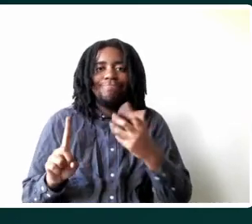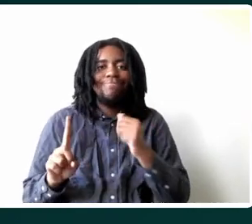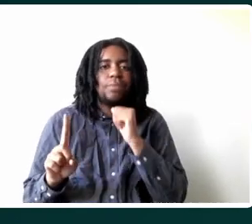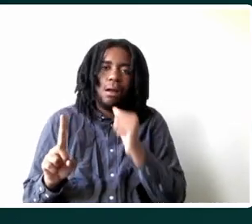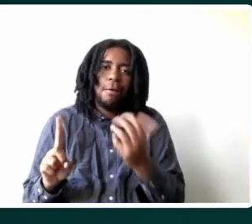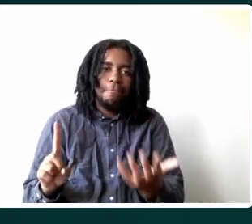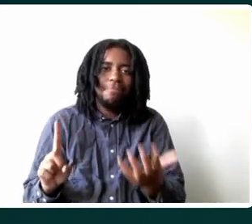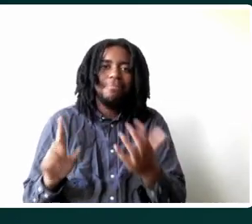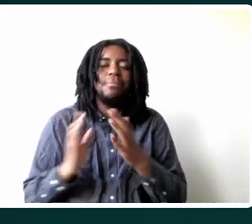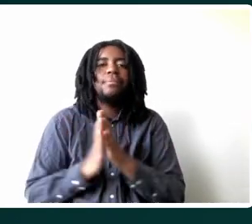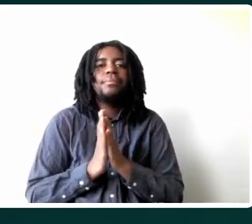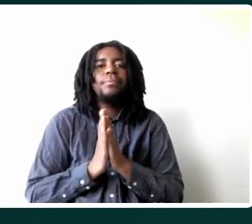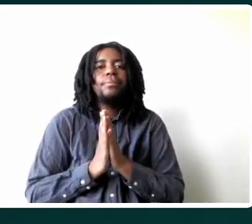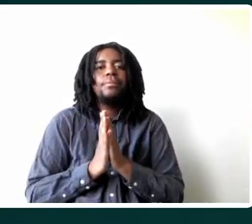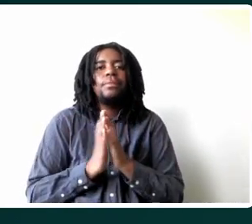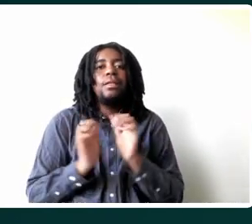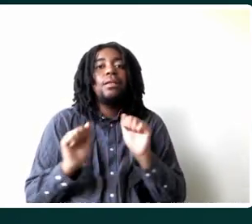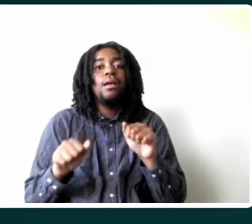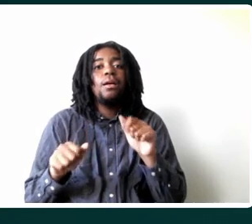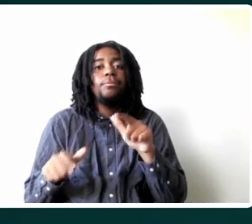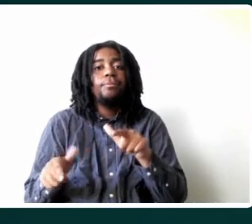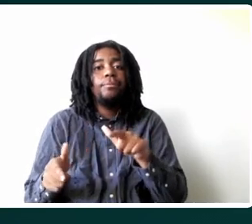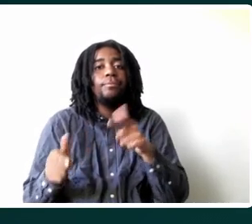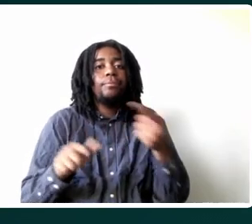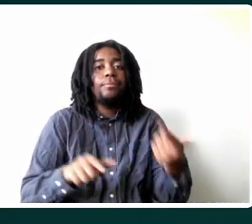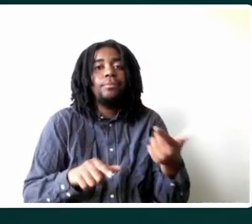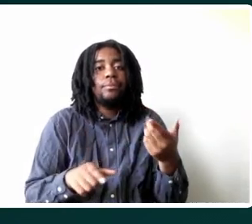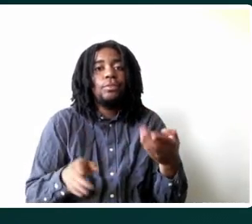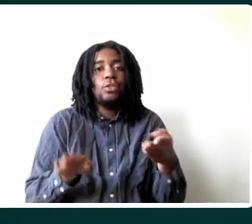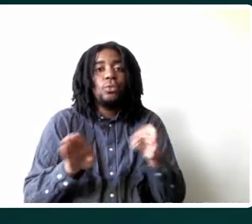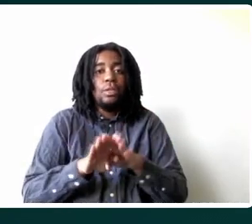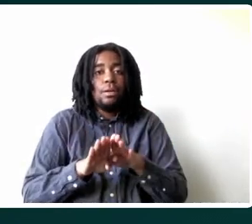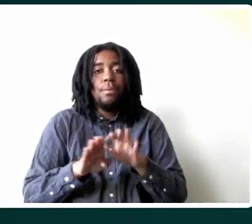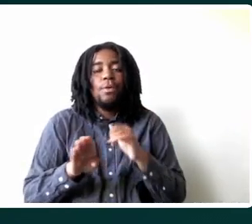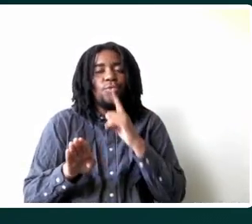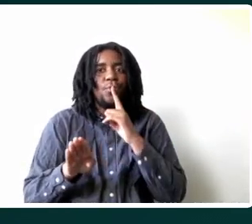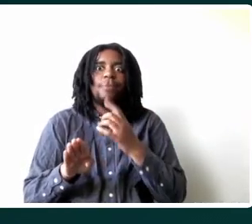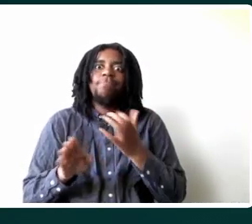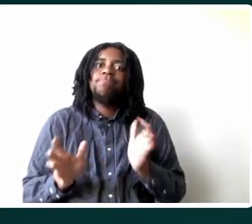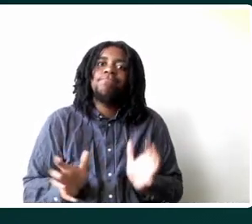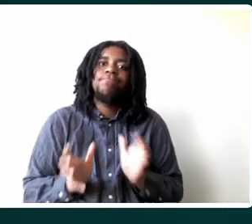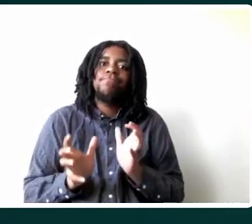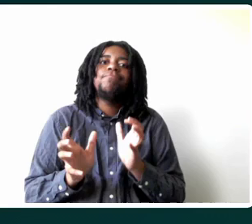Nicole Mirra: Yeah. We're going to turn it back over to close this out. But I just want to encourage everyone to trust in your ability to be a